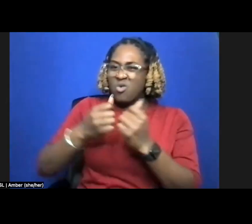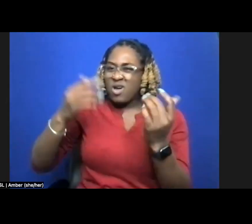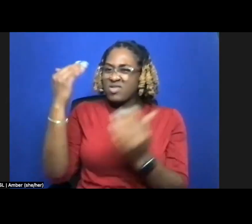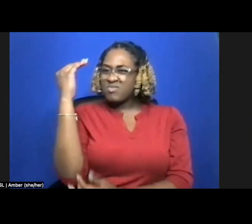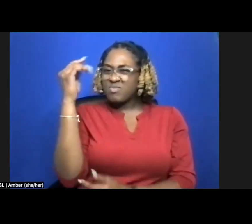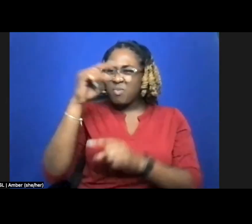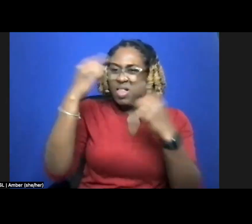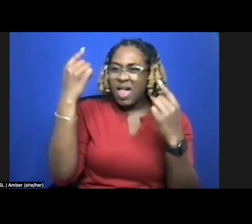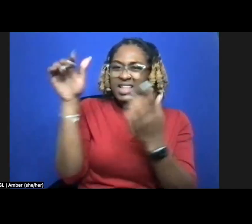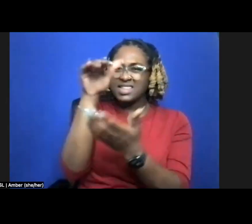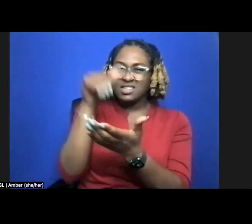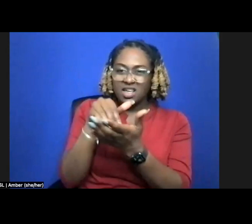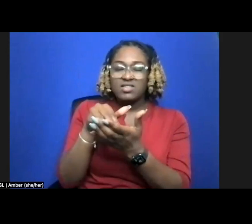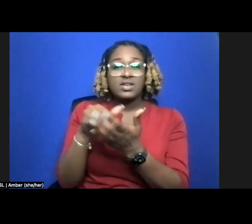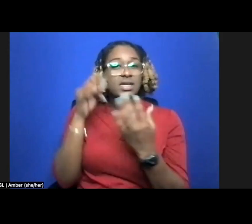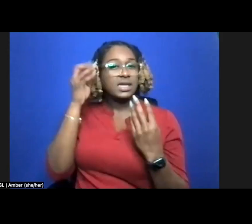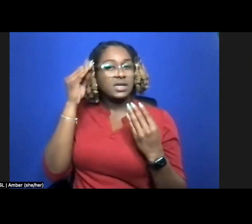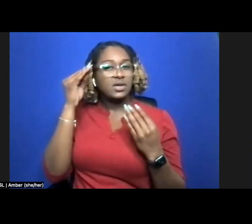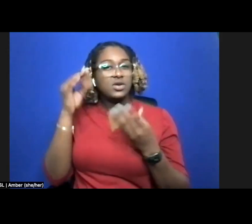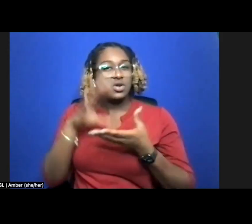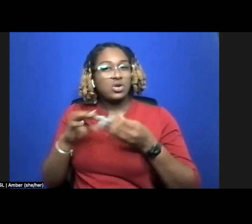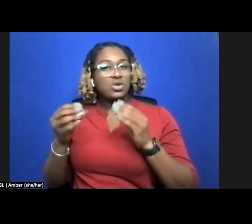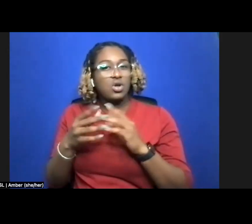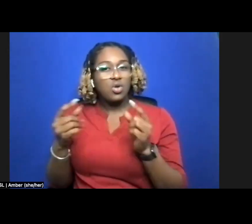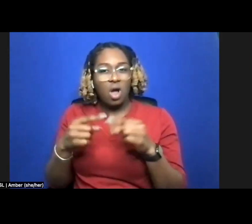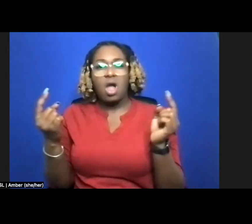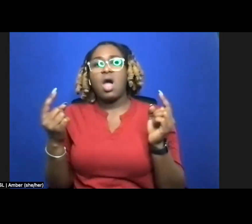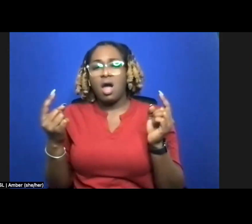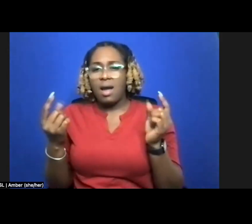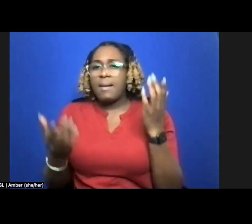how our conspiracies might configure. consider: us as testaments